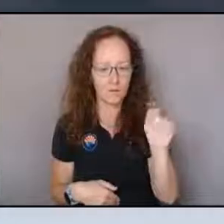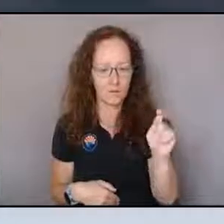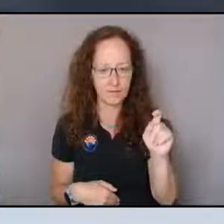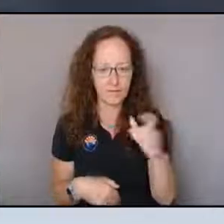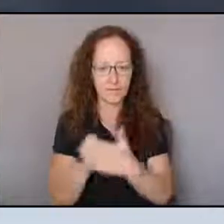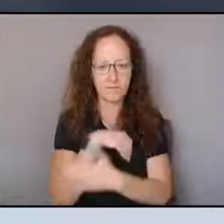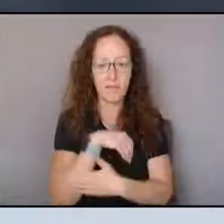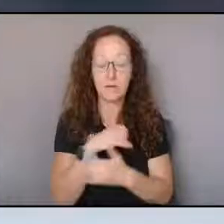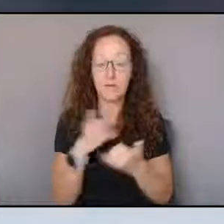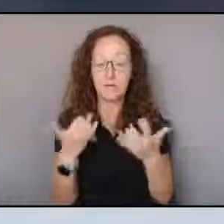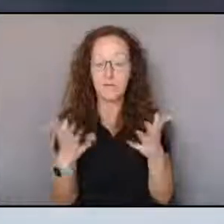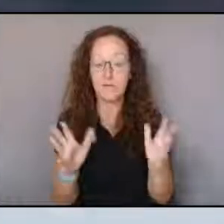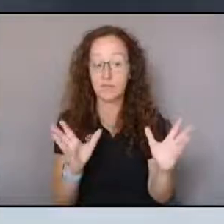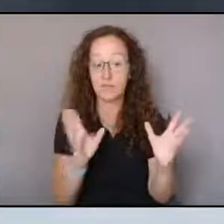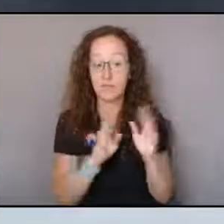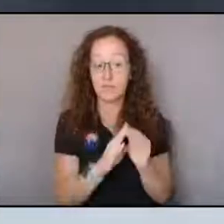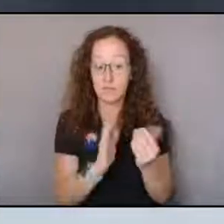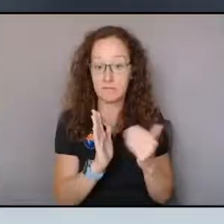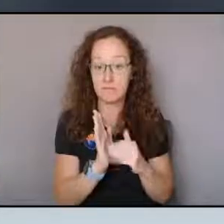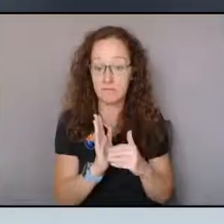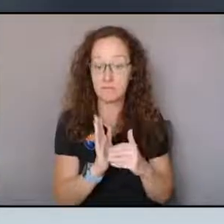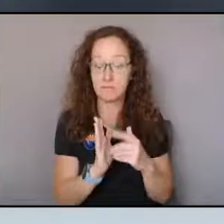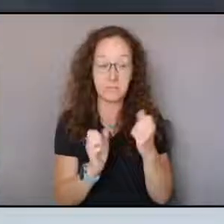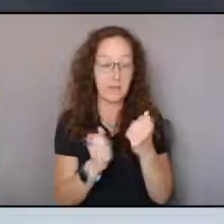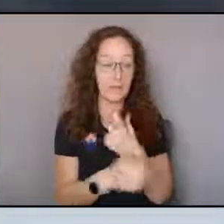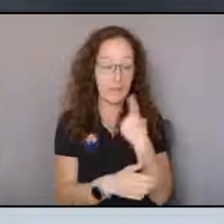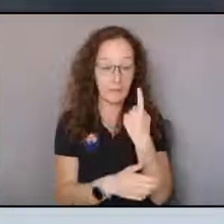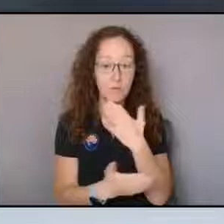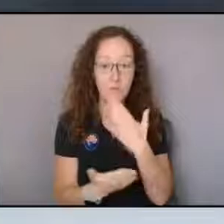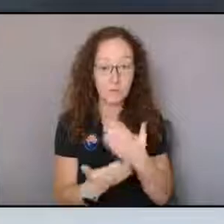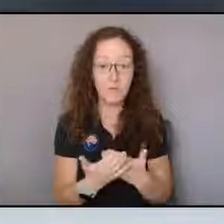HAD ANOTHER MEETING TODAY. EVERYTHING IS LOOKING GOOD.